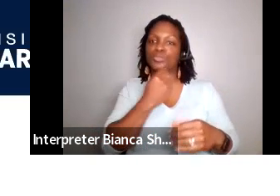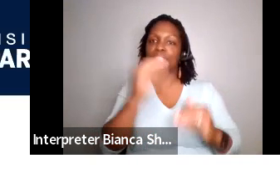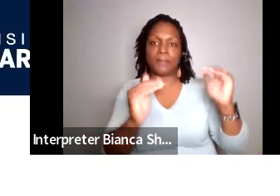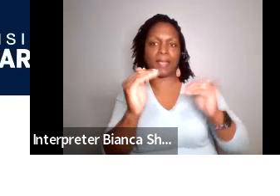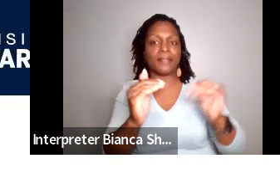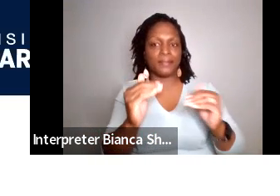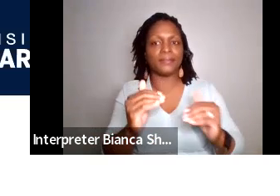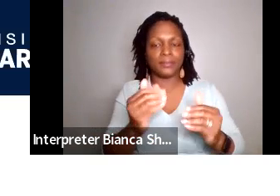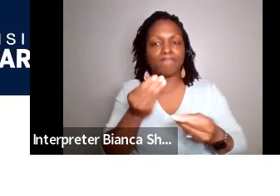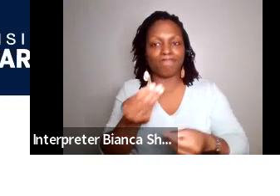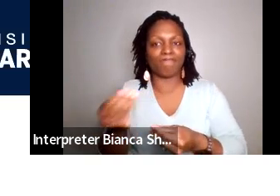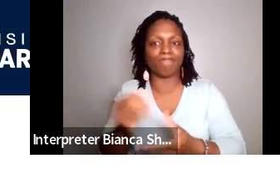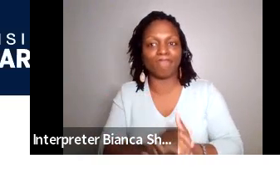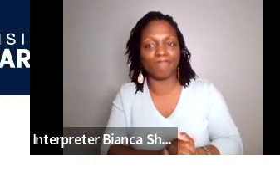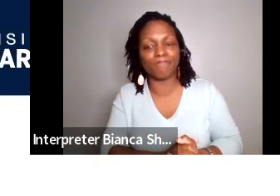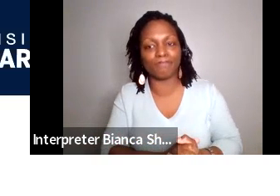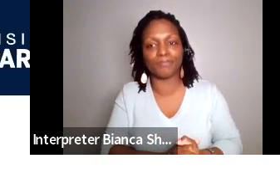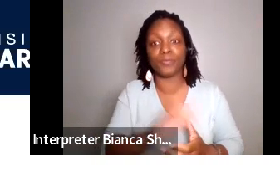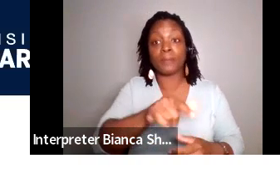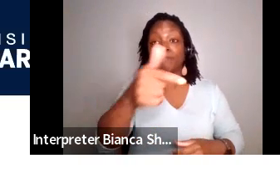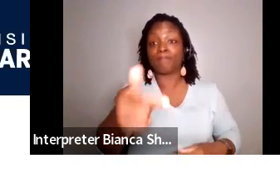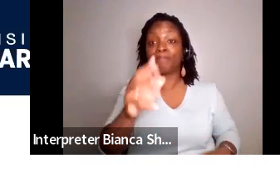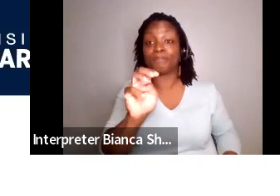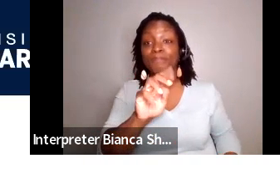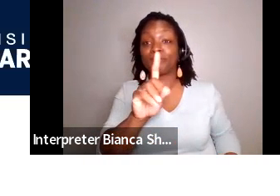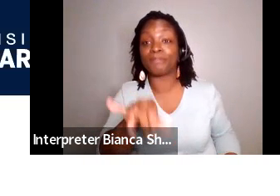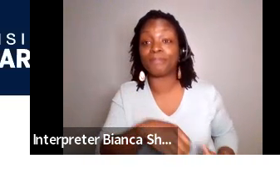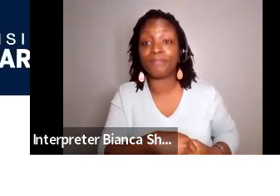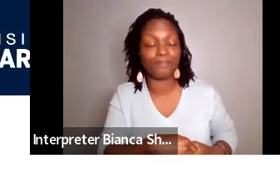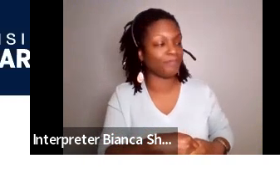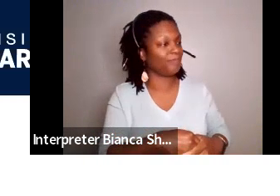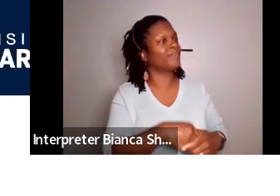So they know I turn it over to Nancy.